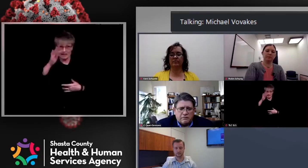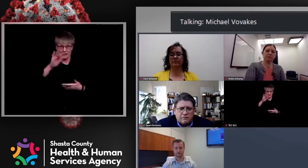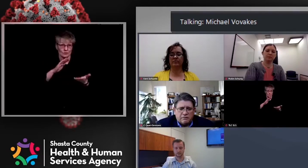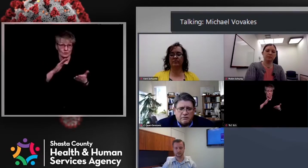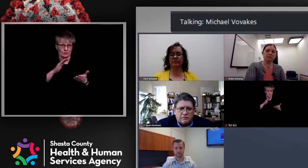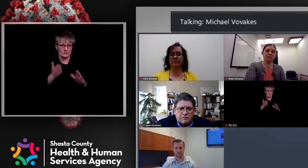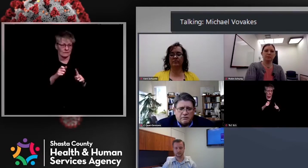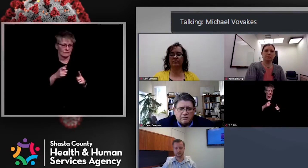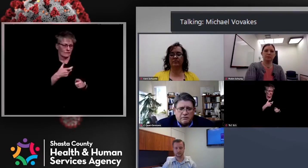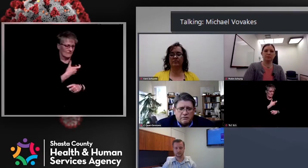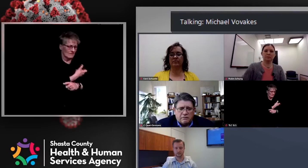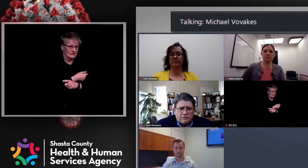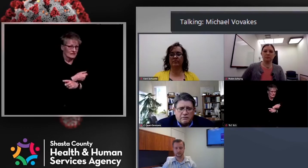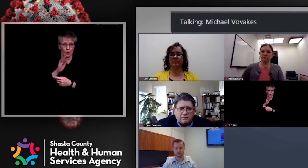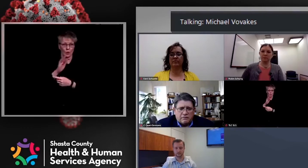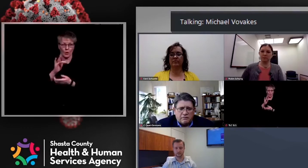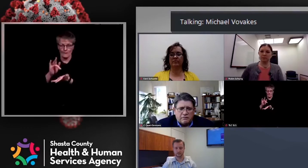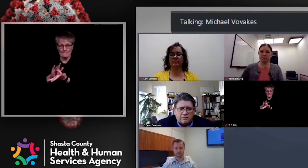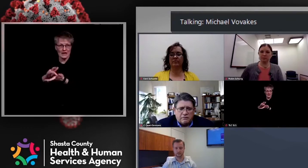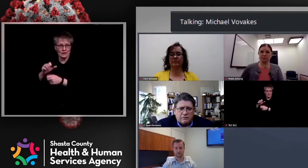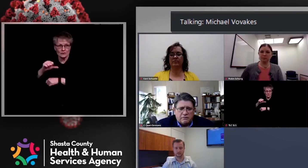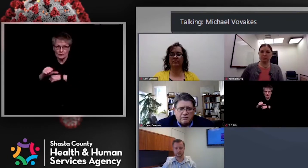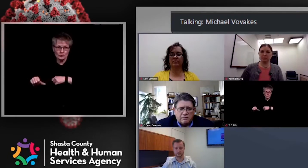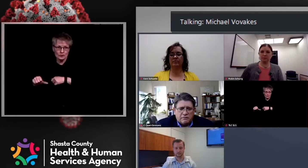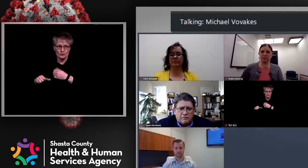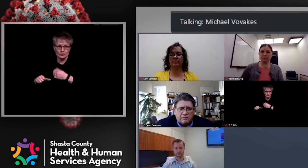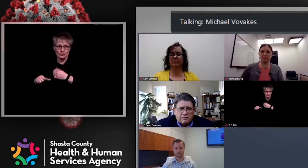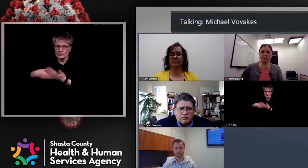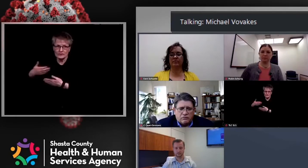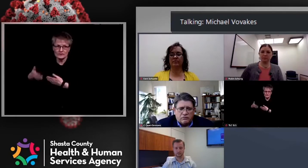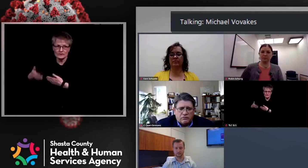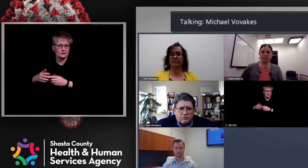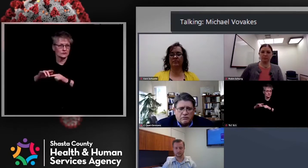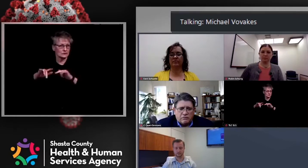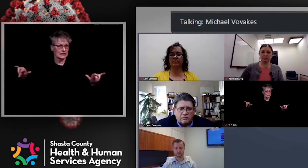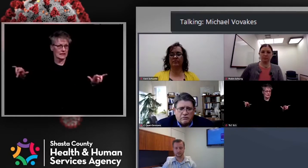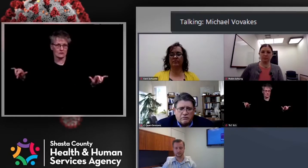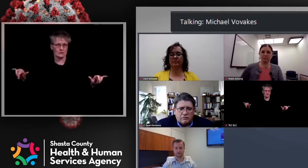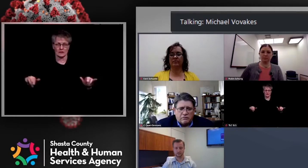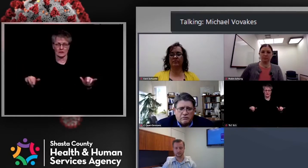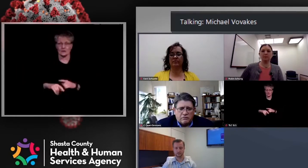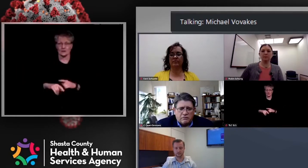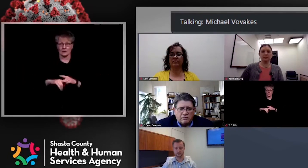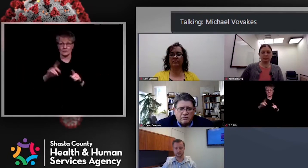happens. But it's more dangerous for me at my age to get a COVID infection than climb